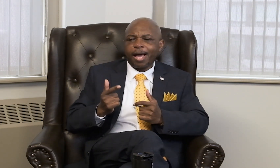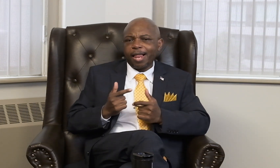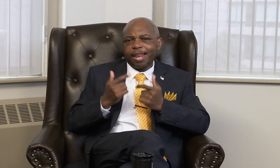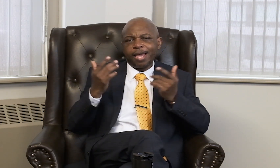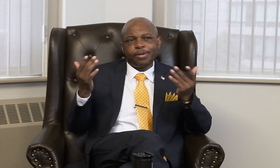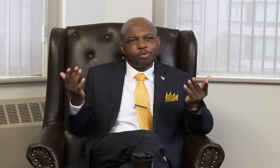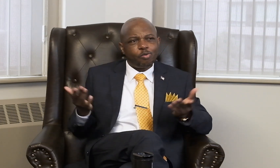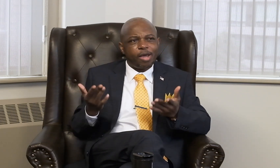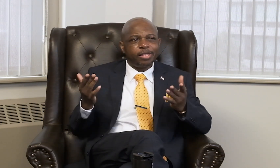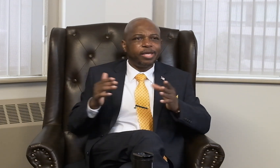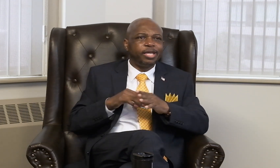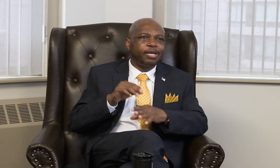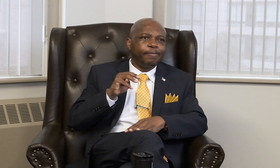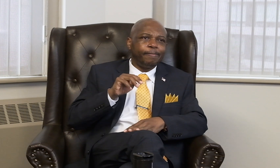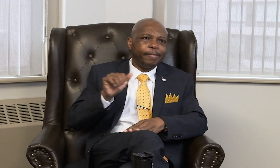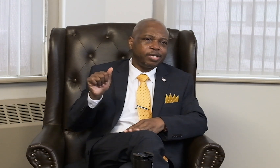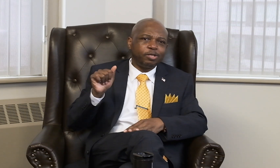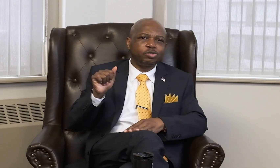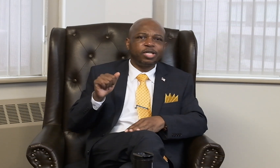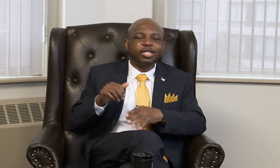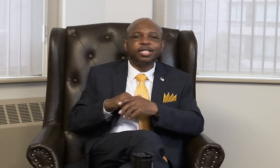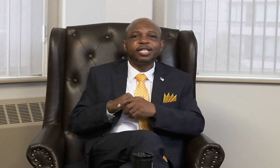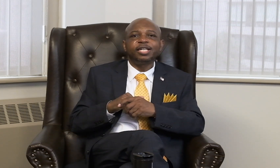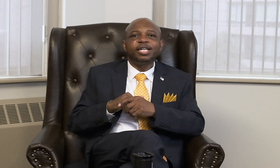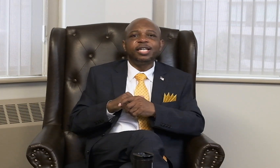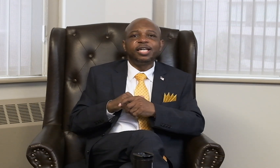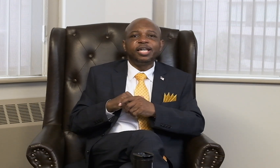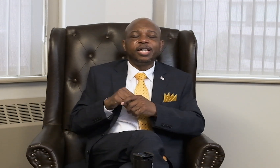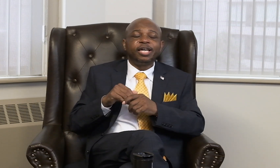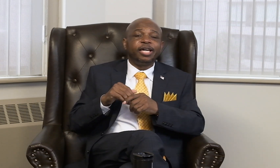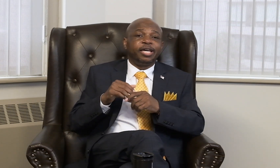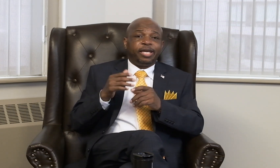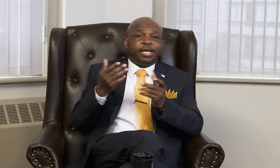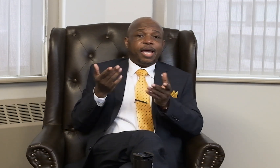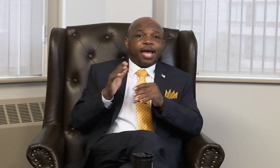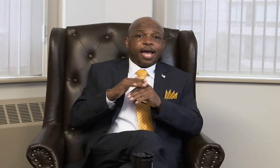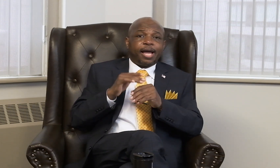and it is in operation here in Massachusetts.